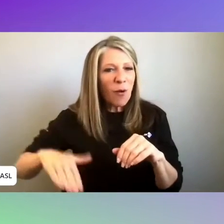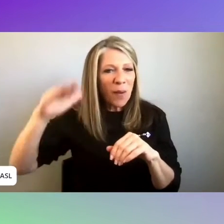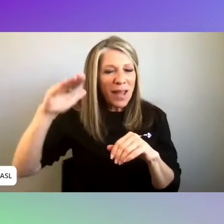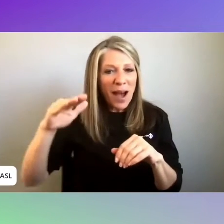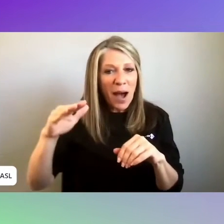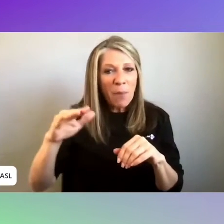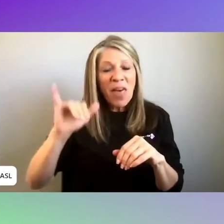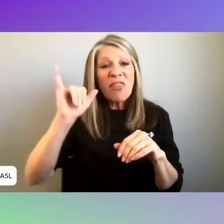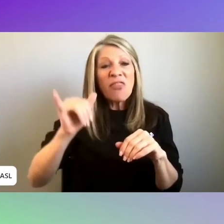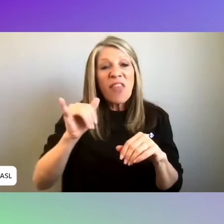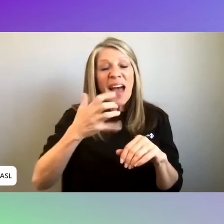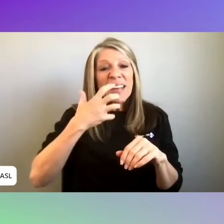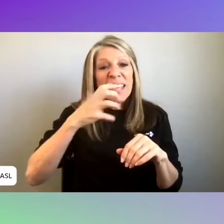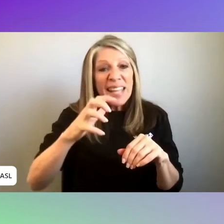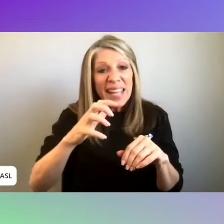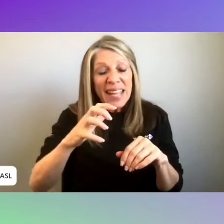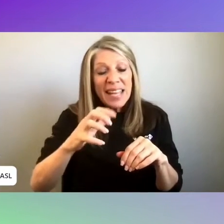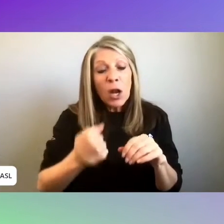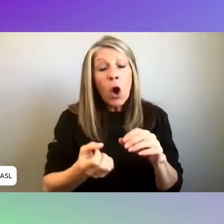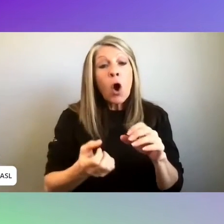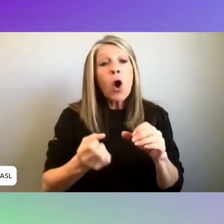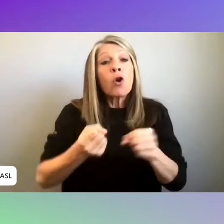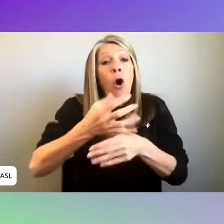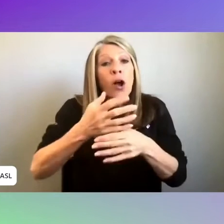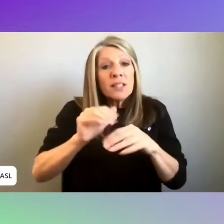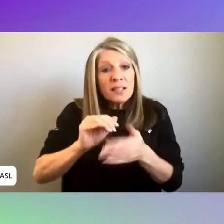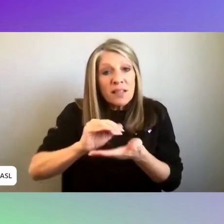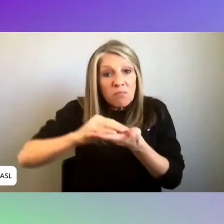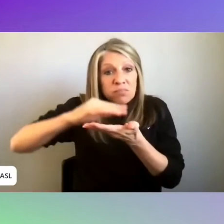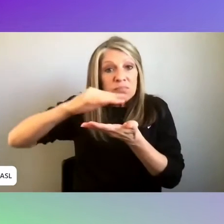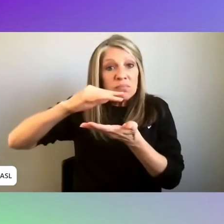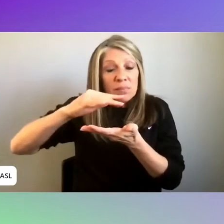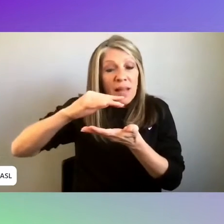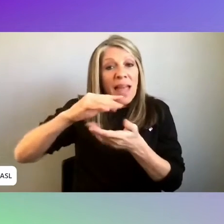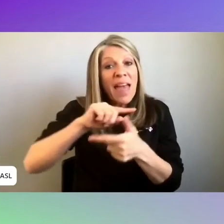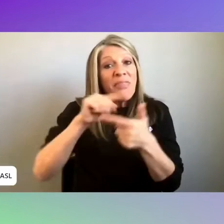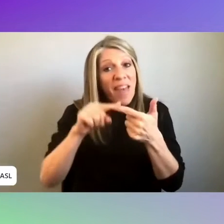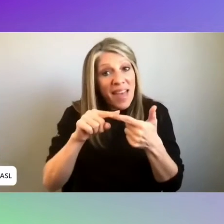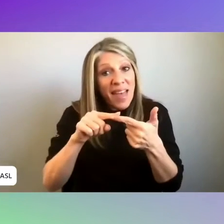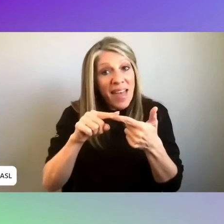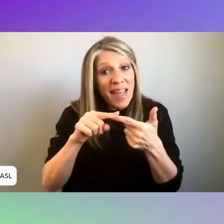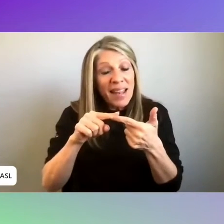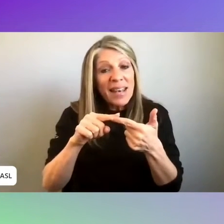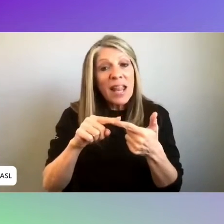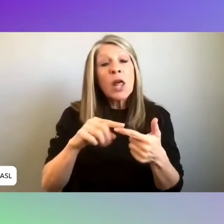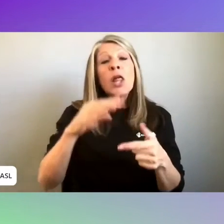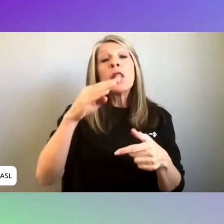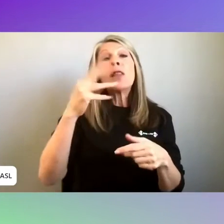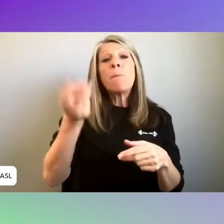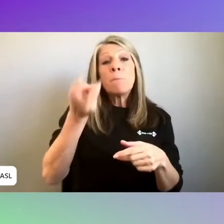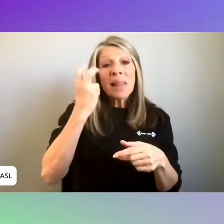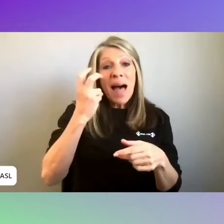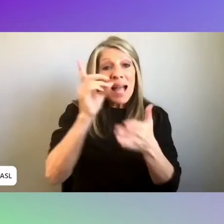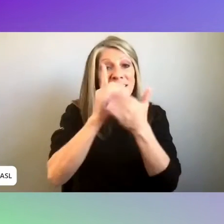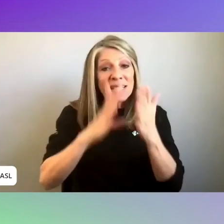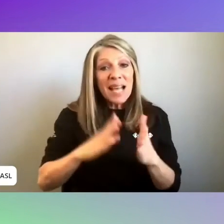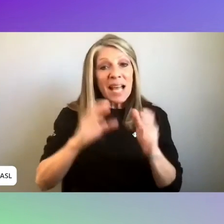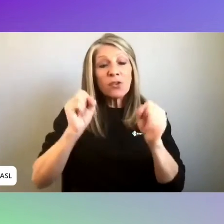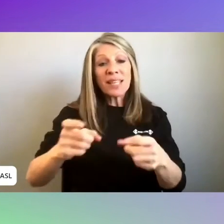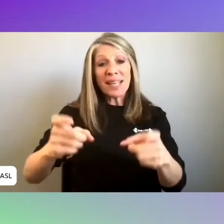personally they've infuser reminds me of a easy bake oven from my childhood, where you slide the piece of paper here and -- paper through and that heap causes all the black